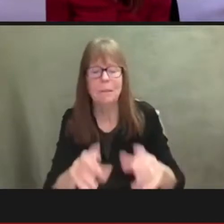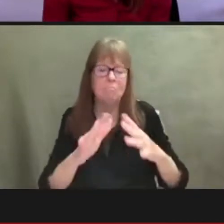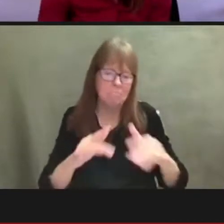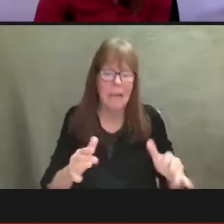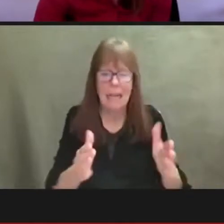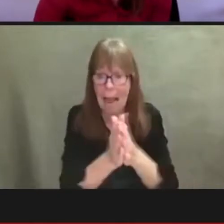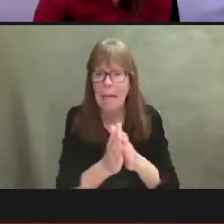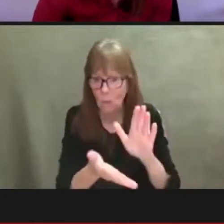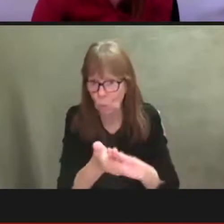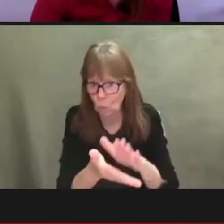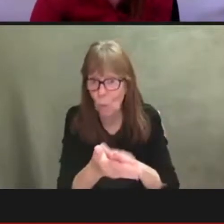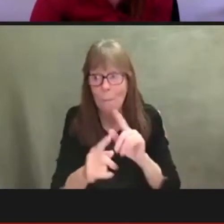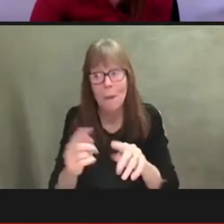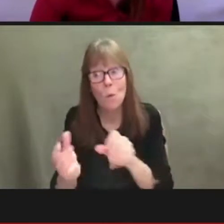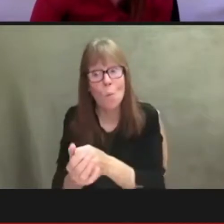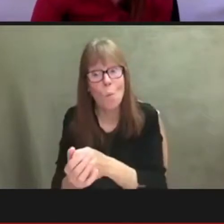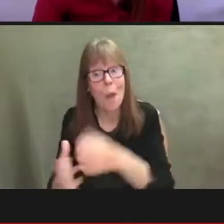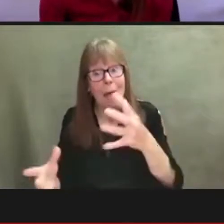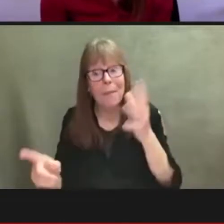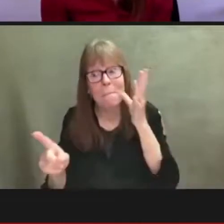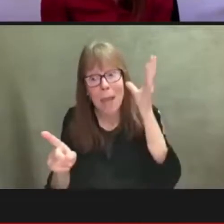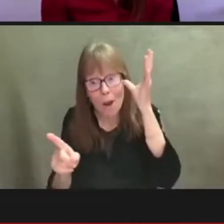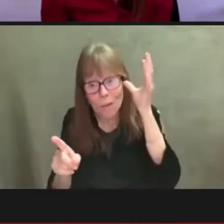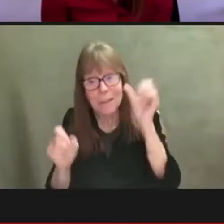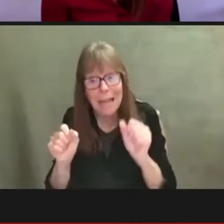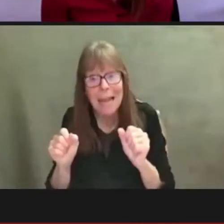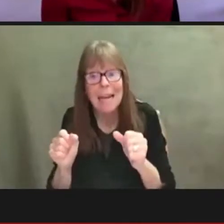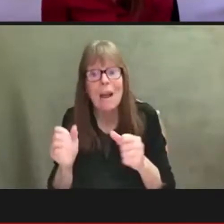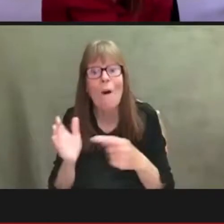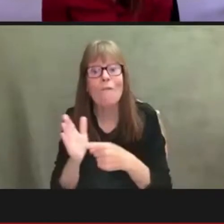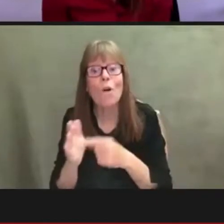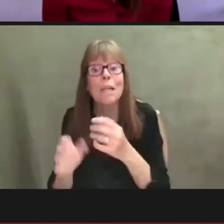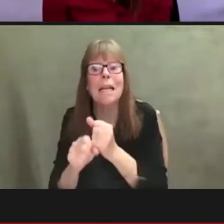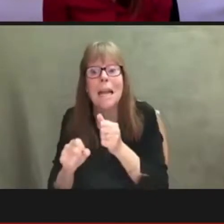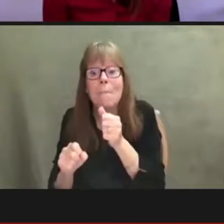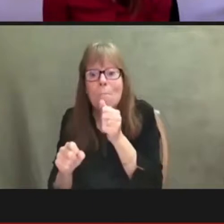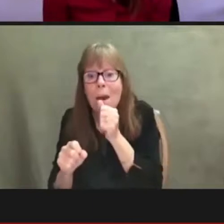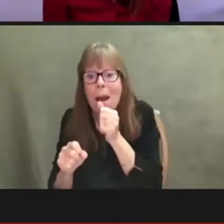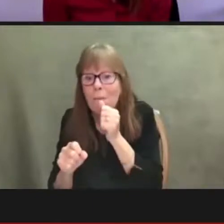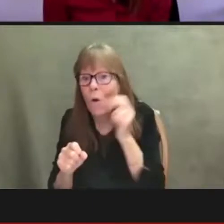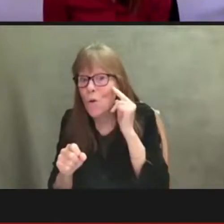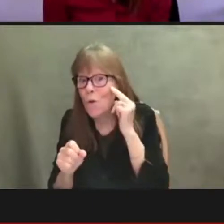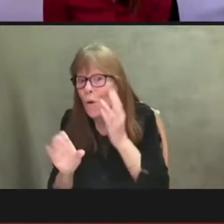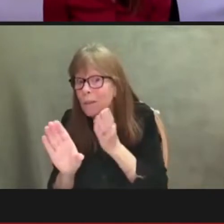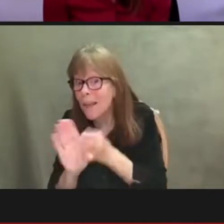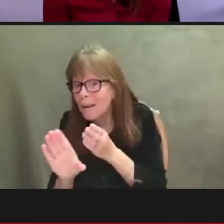But wealthy parents can afford to get a private neuropsychologist or psychiatrist or neuropsychologist,